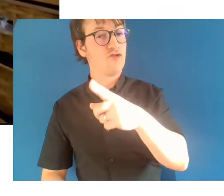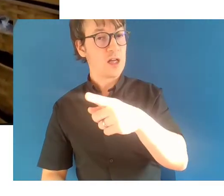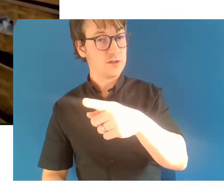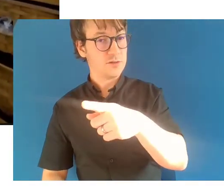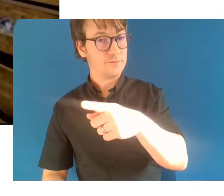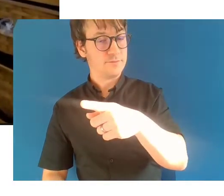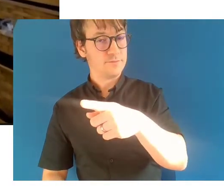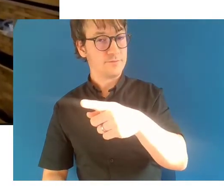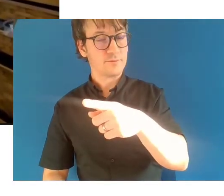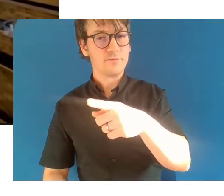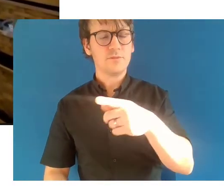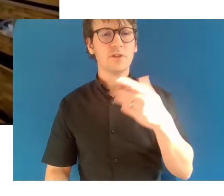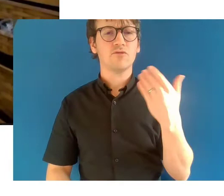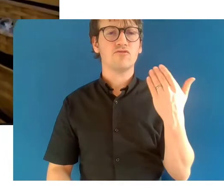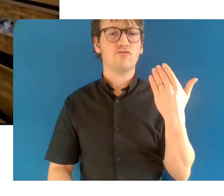or needed to.